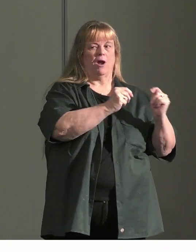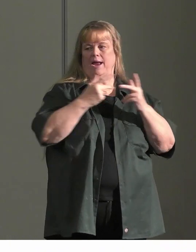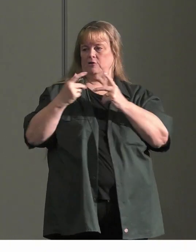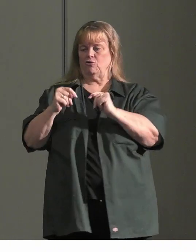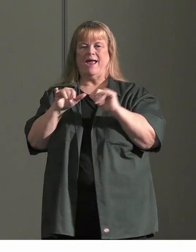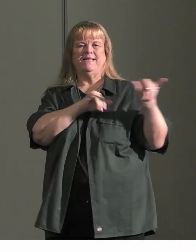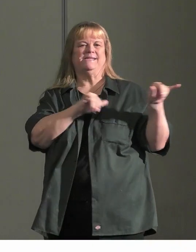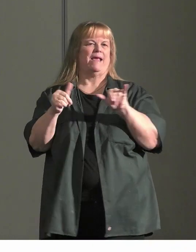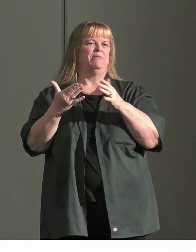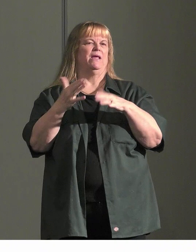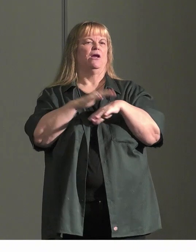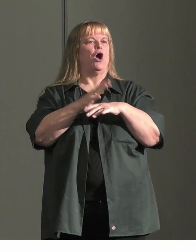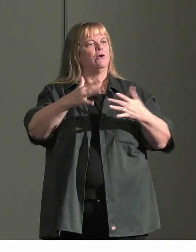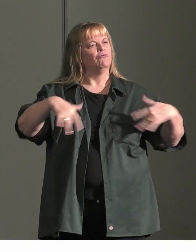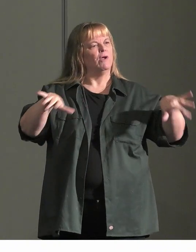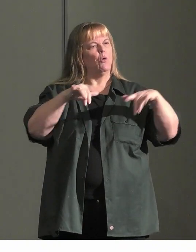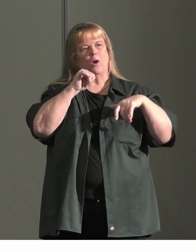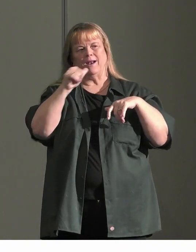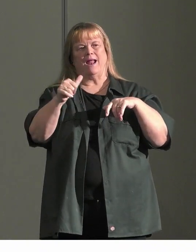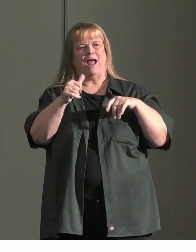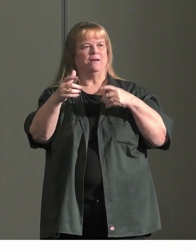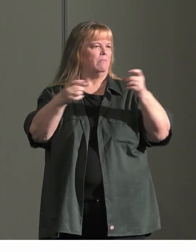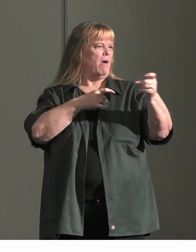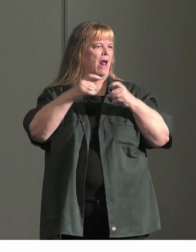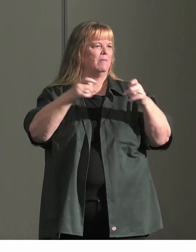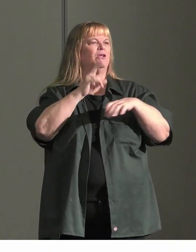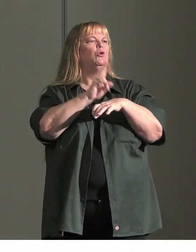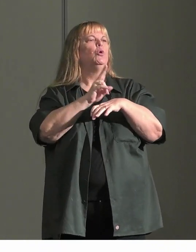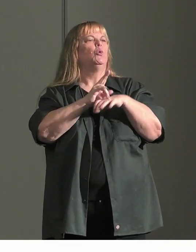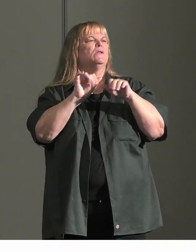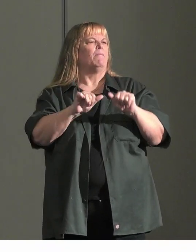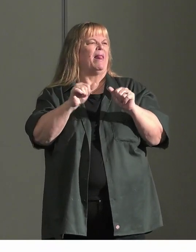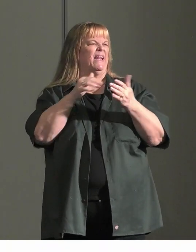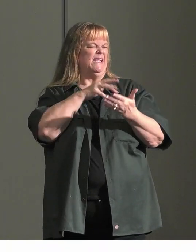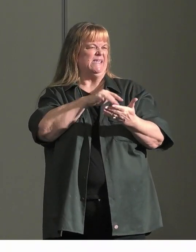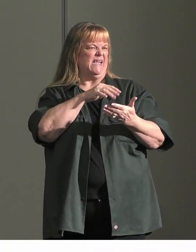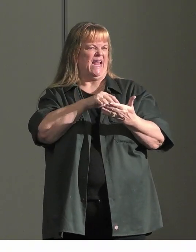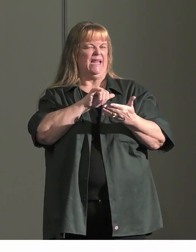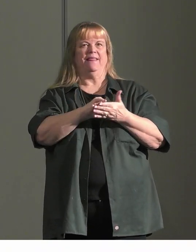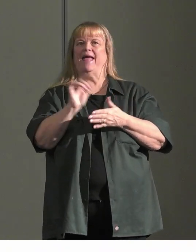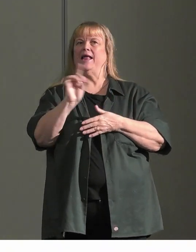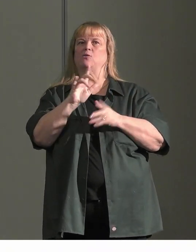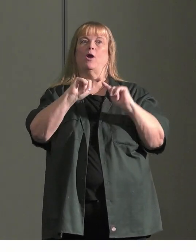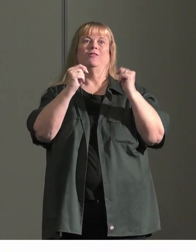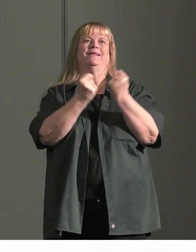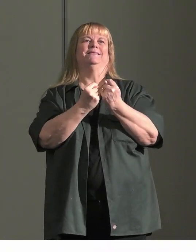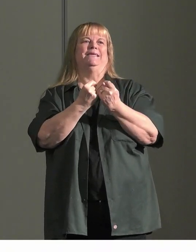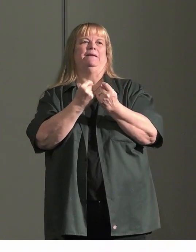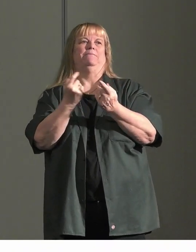in recording unmoderated usability study. And this is where my team comes into play.